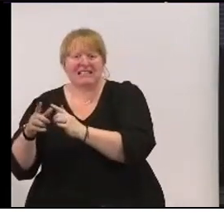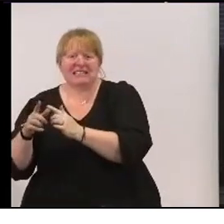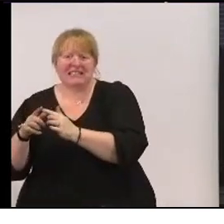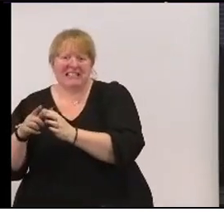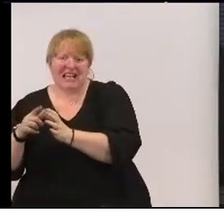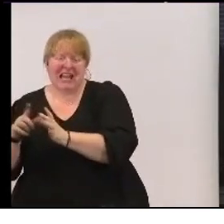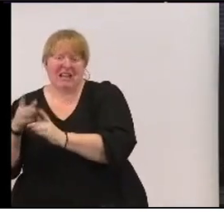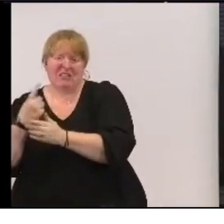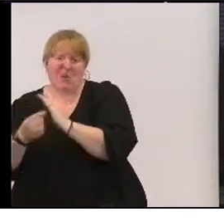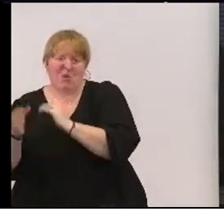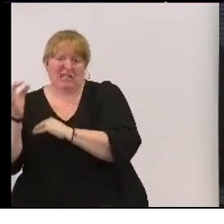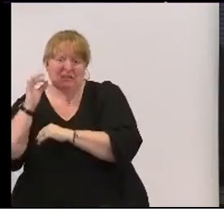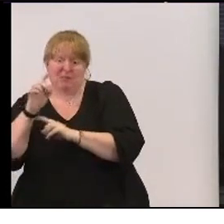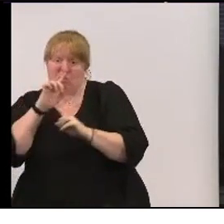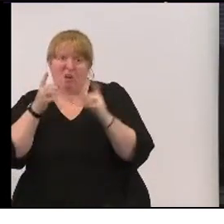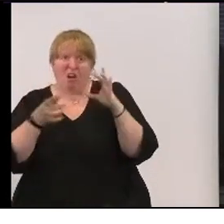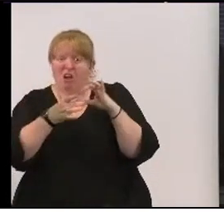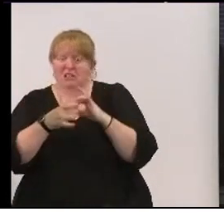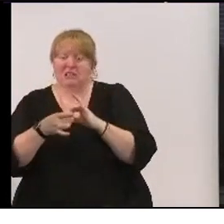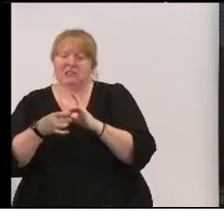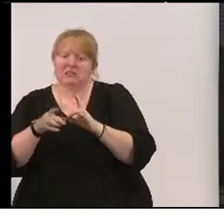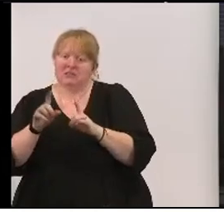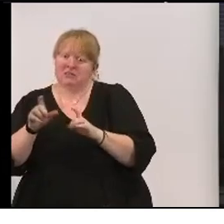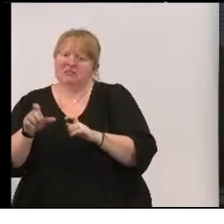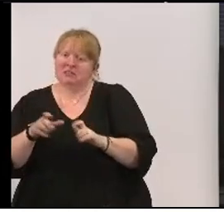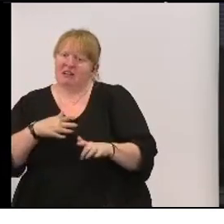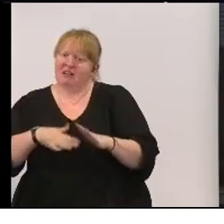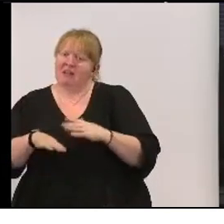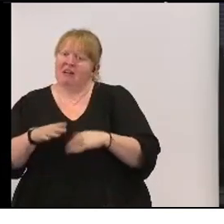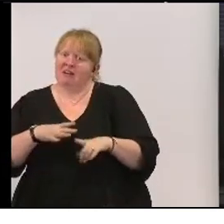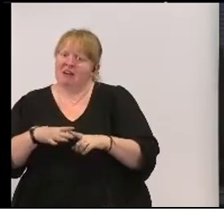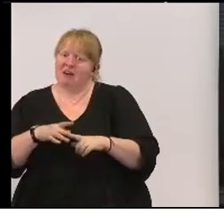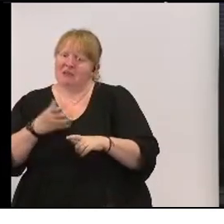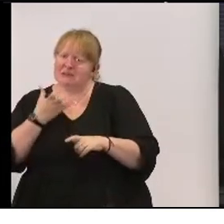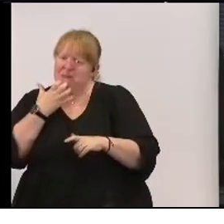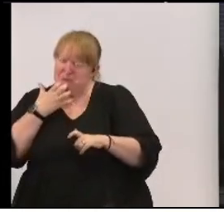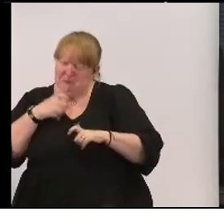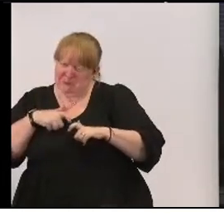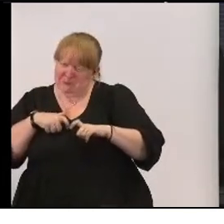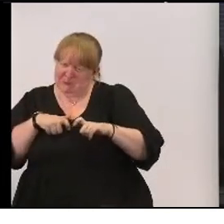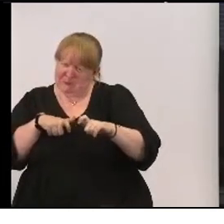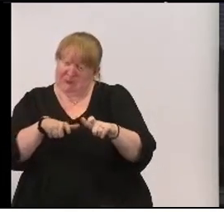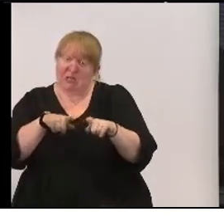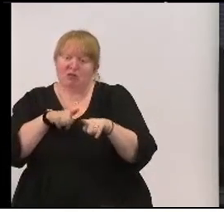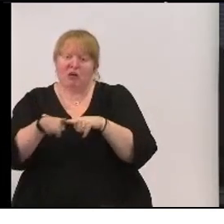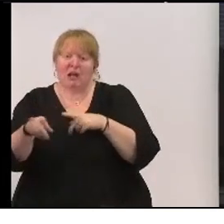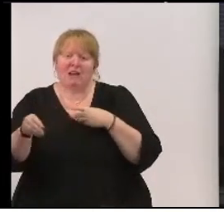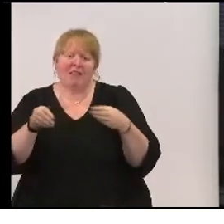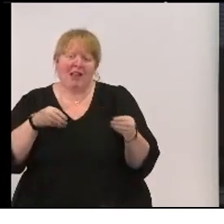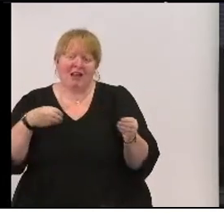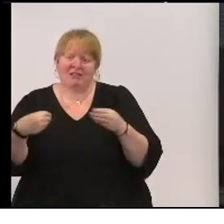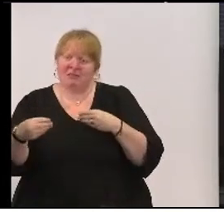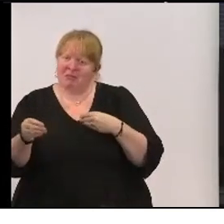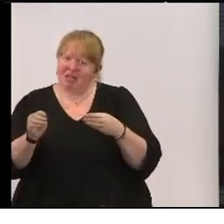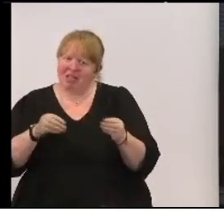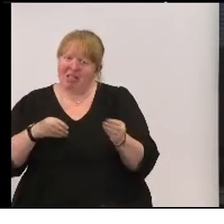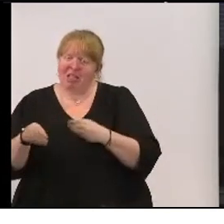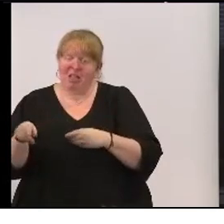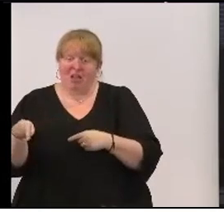you with is stay calm, stay on the course, be flexible. And you know, we're all, we're all in this for the long haul.